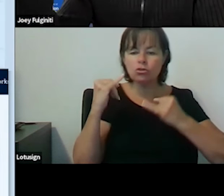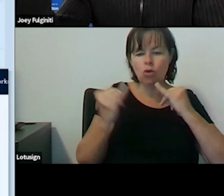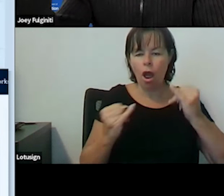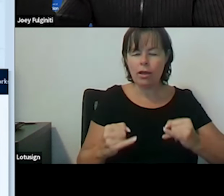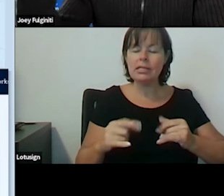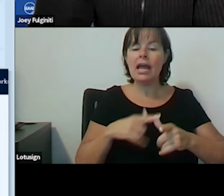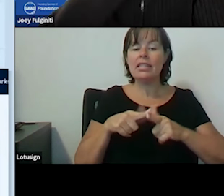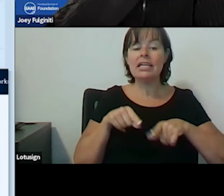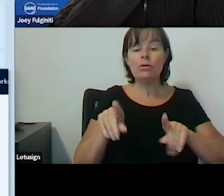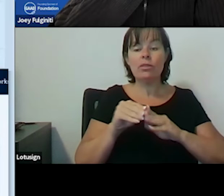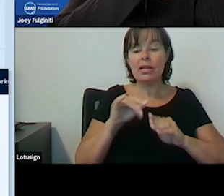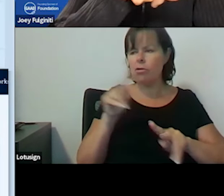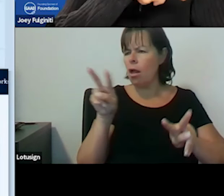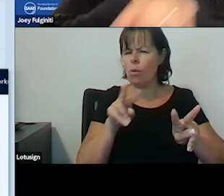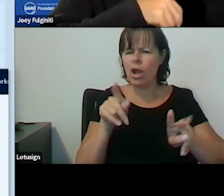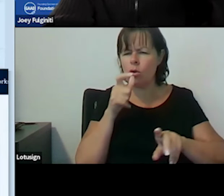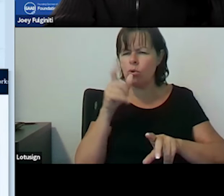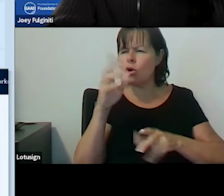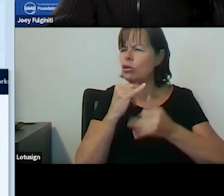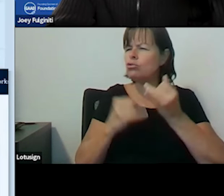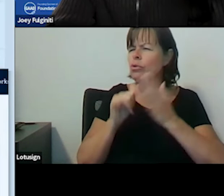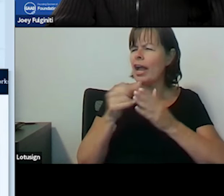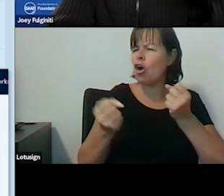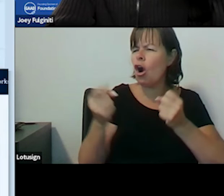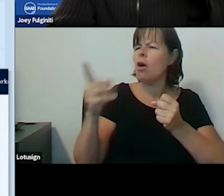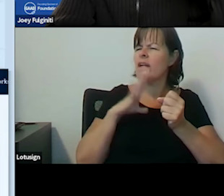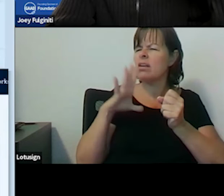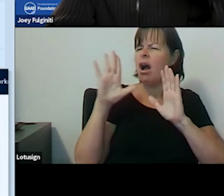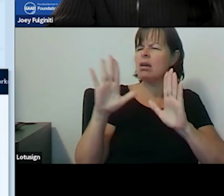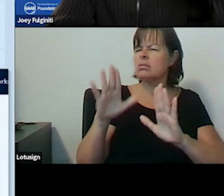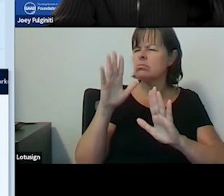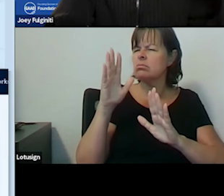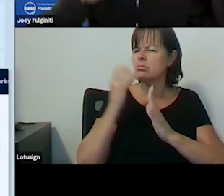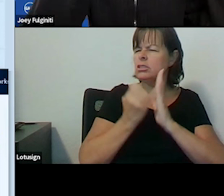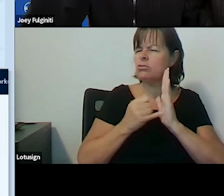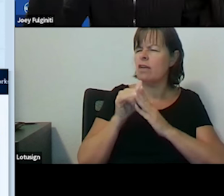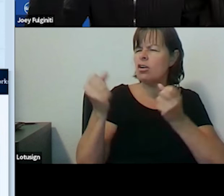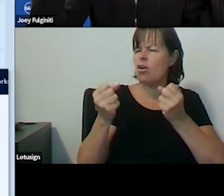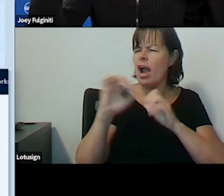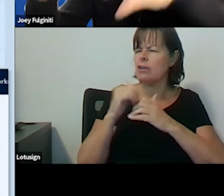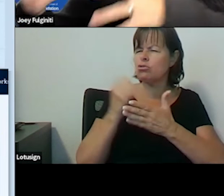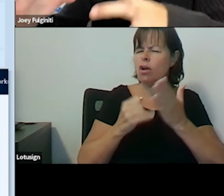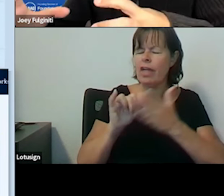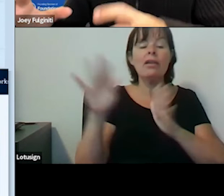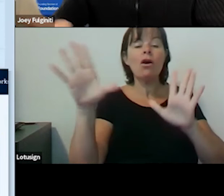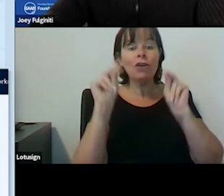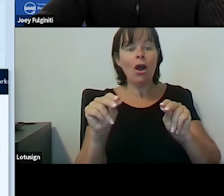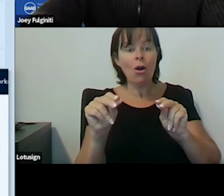drawings and they're like what who drew that car that's an awesome illustration of a car how did you draw that and they're like no I'm not talking about that I'm talking about this interaction